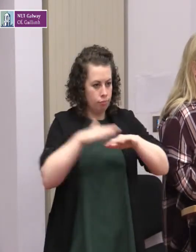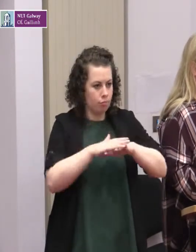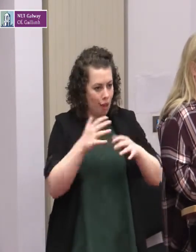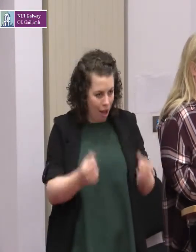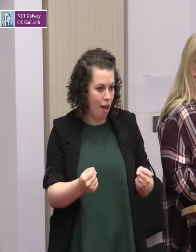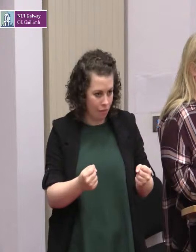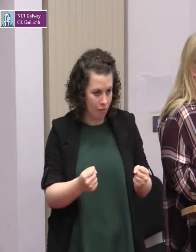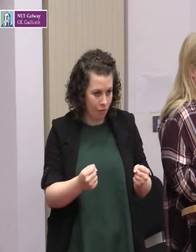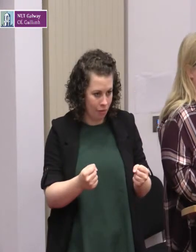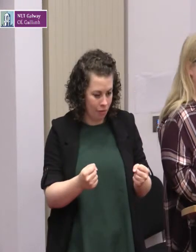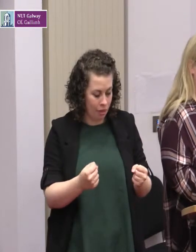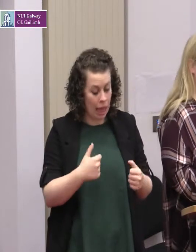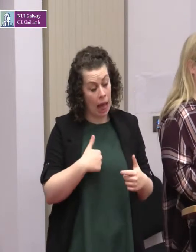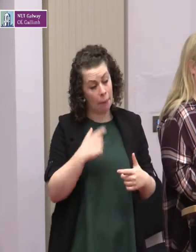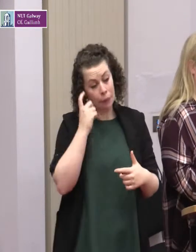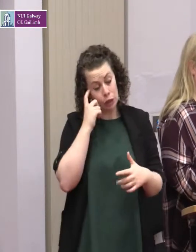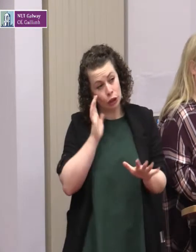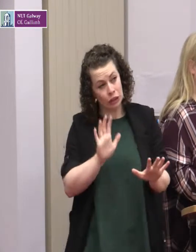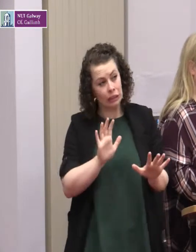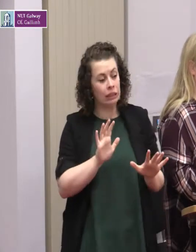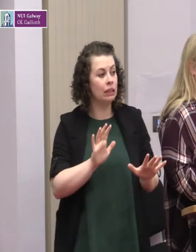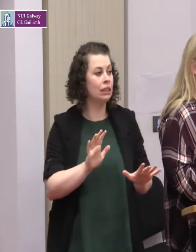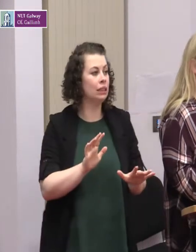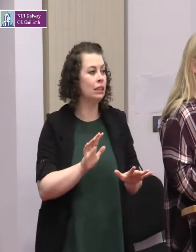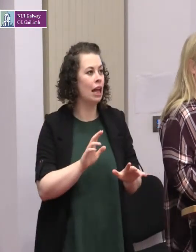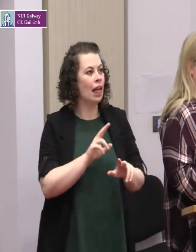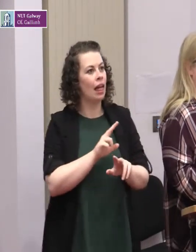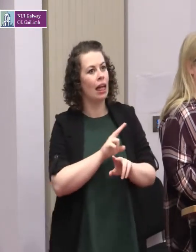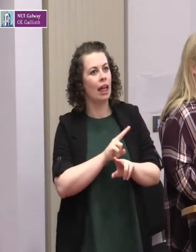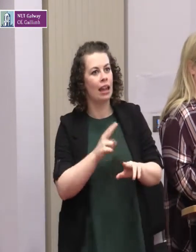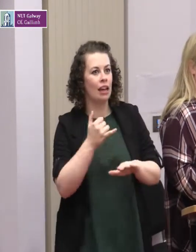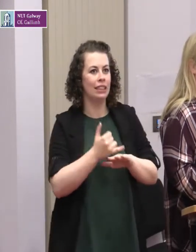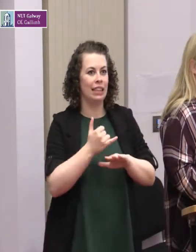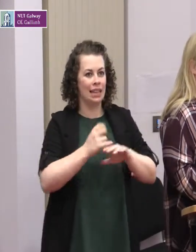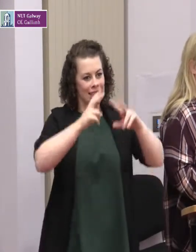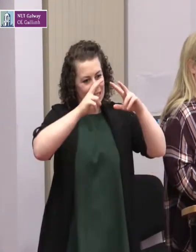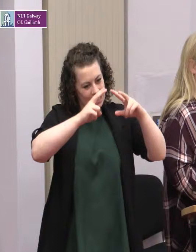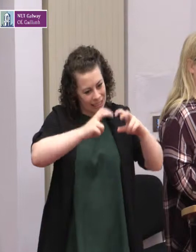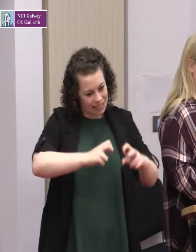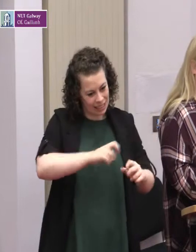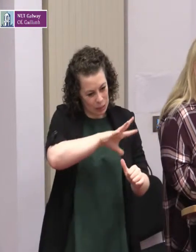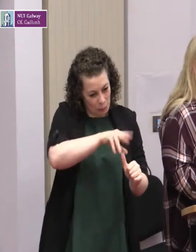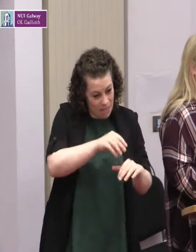system. I'm kind of conscious that we haven't specifically researched in this area, so I'm working off